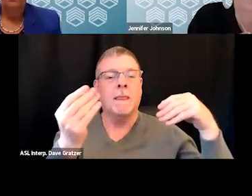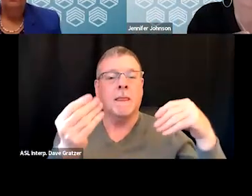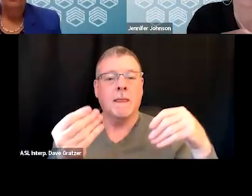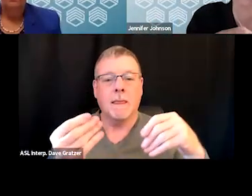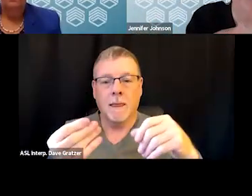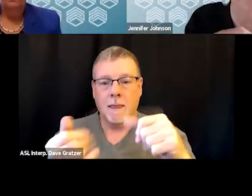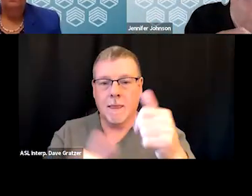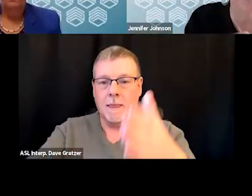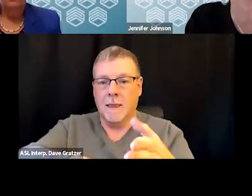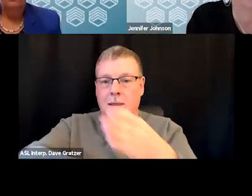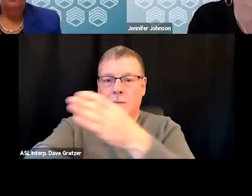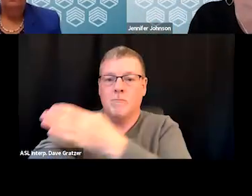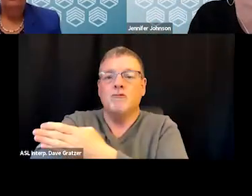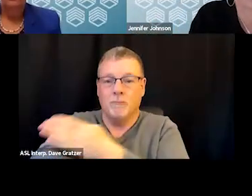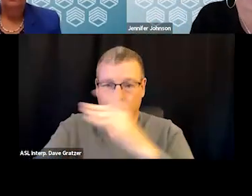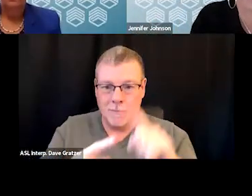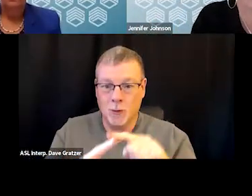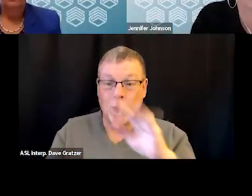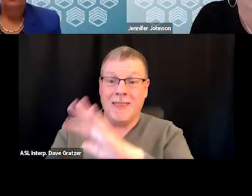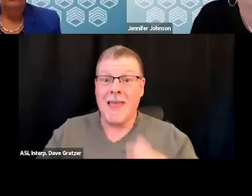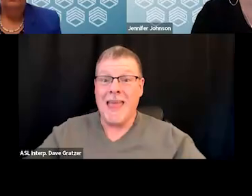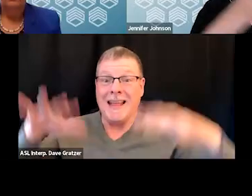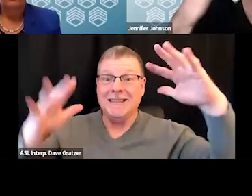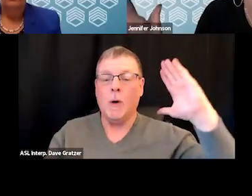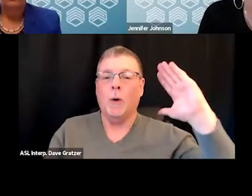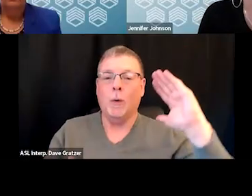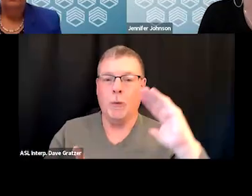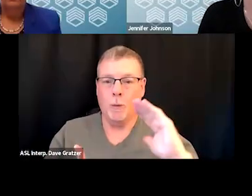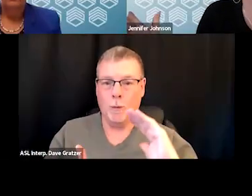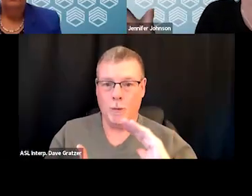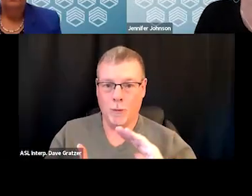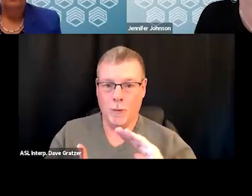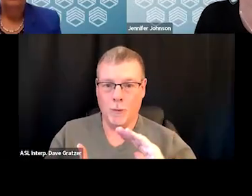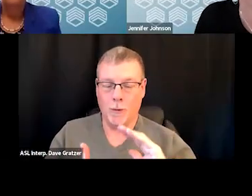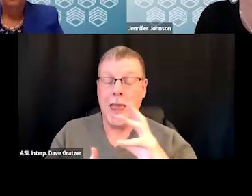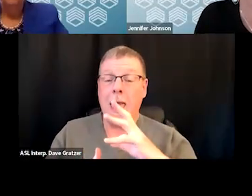way to minimize that person's anxiety and the potential for escalation.